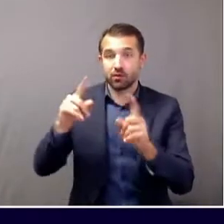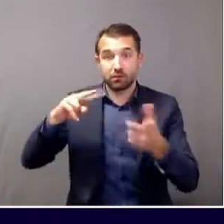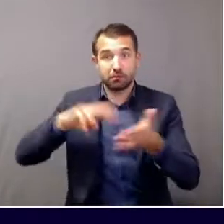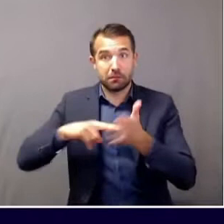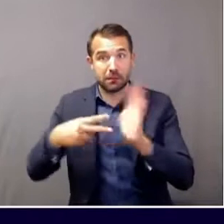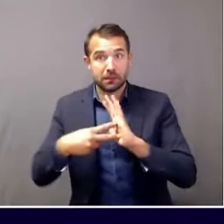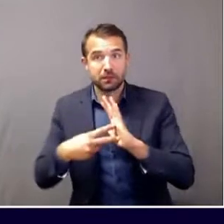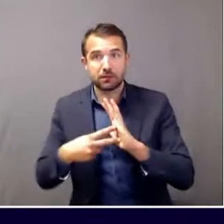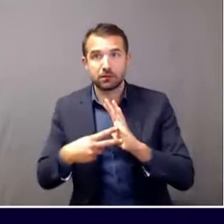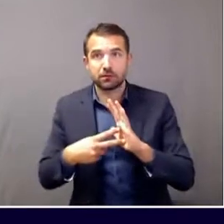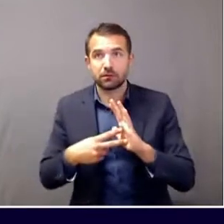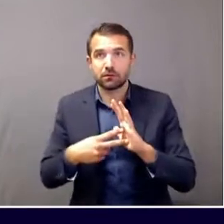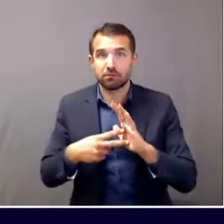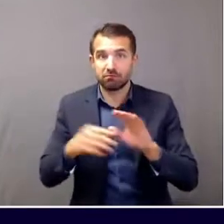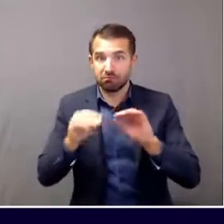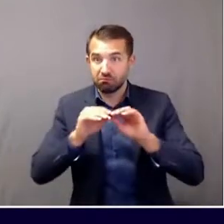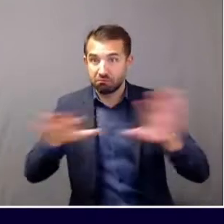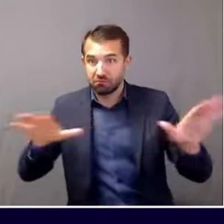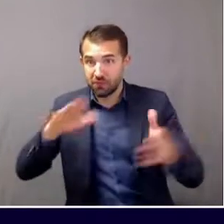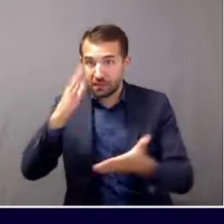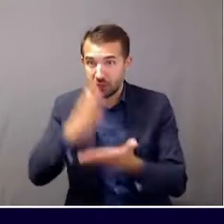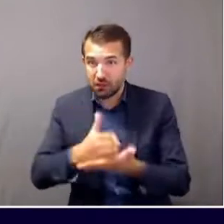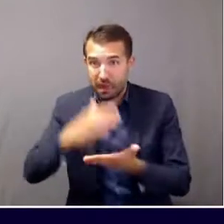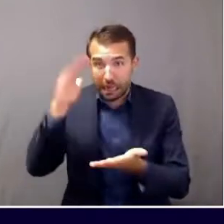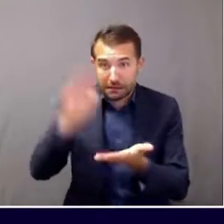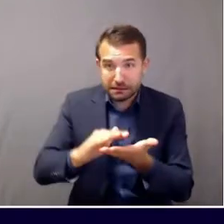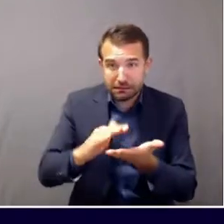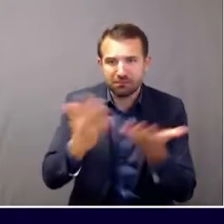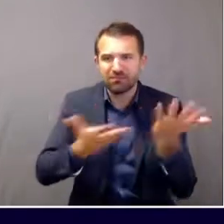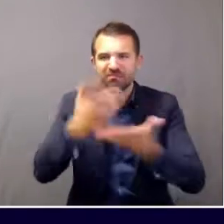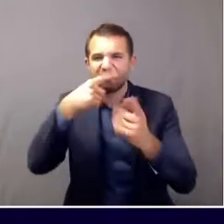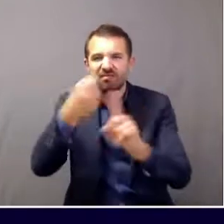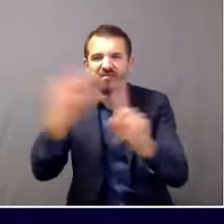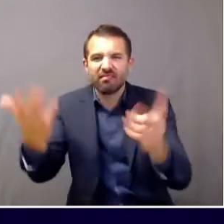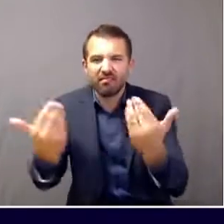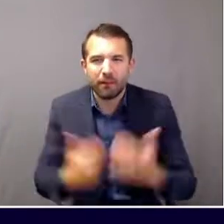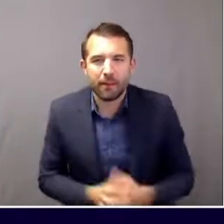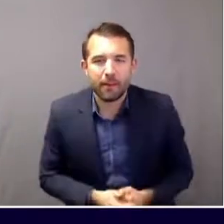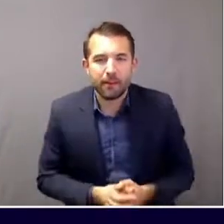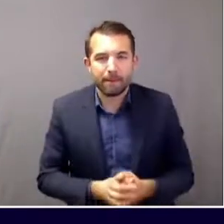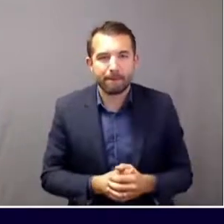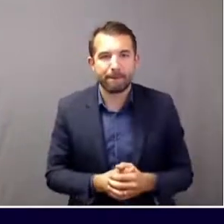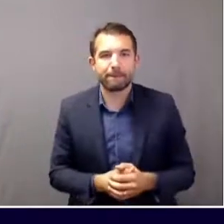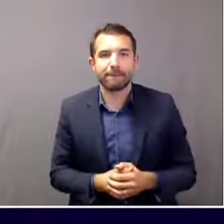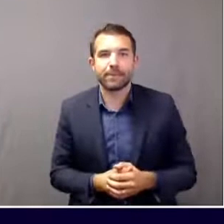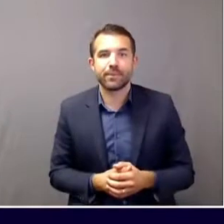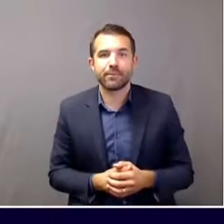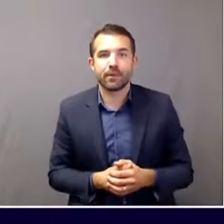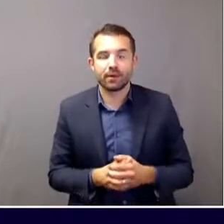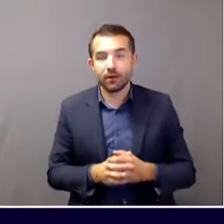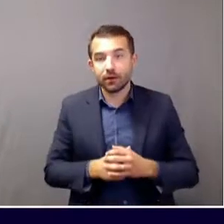explain how thank you for all star start with that latter one